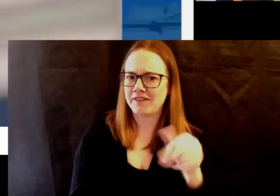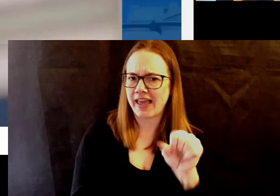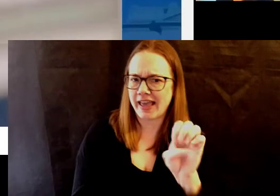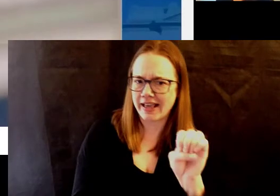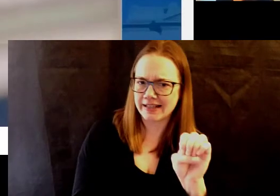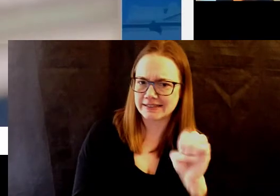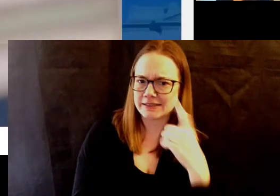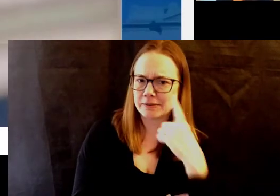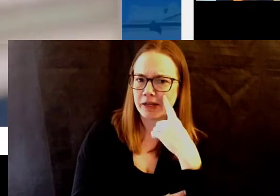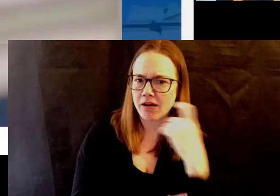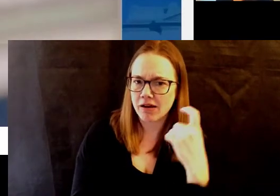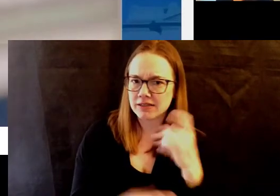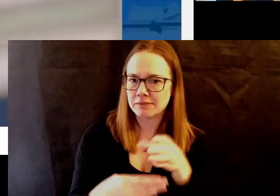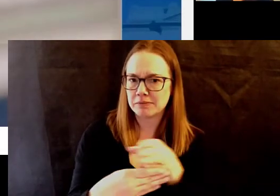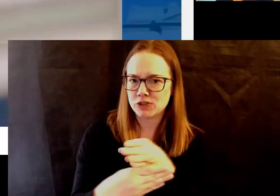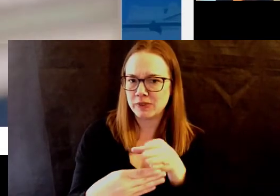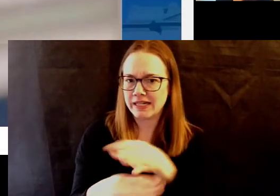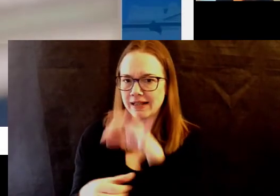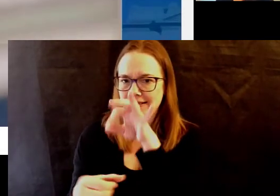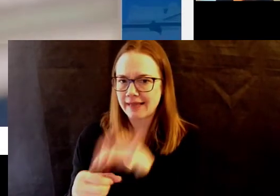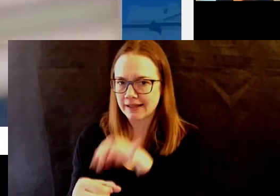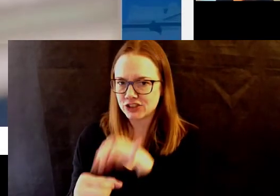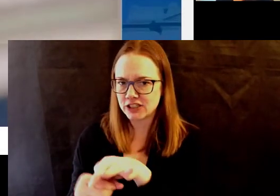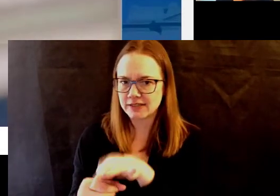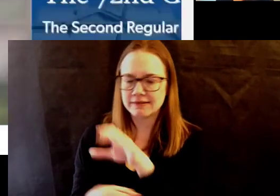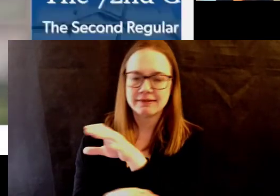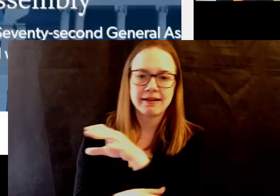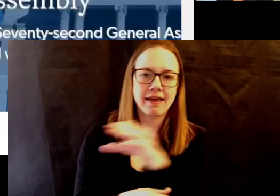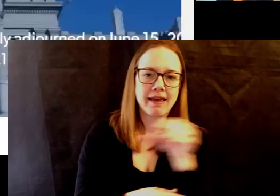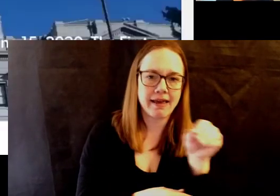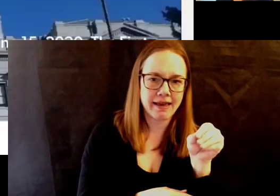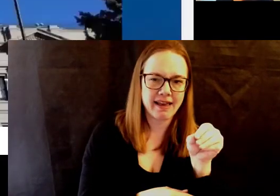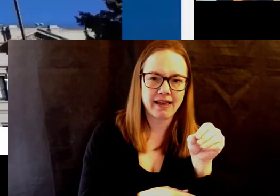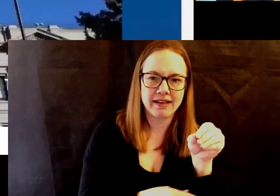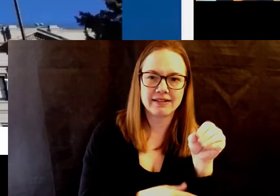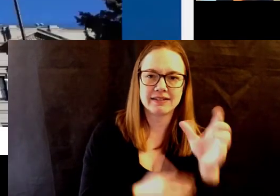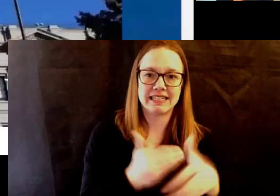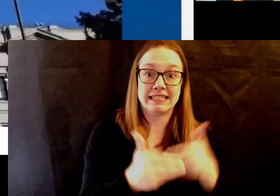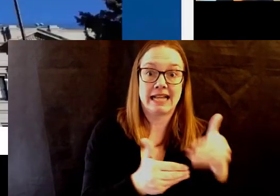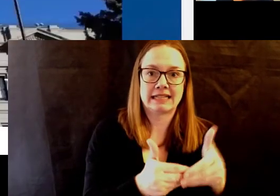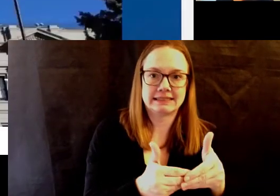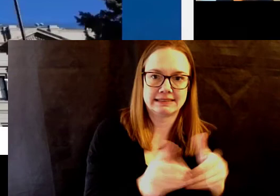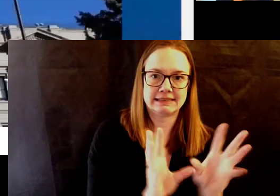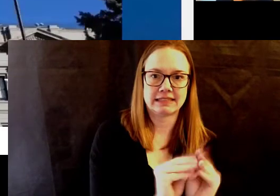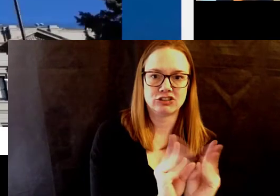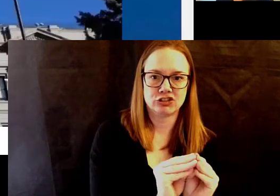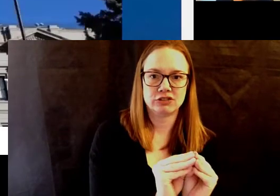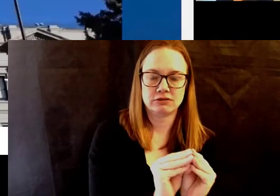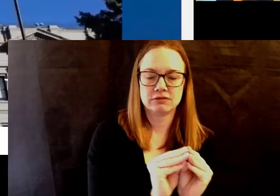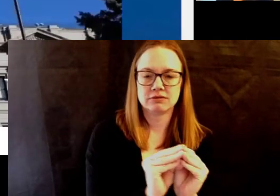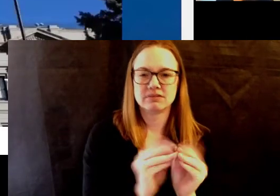Committees are changing, all things like that. But I'll show you a great way to track. You can always use the search bar